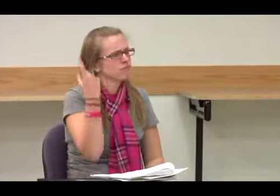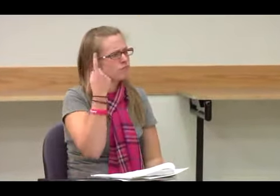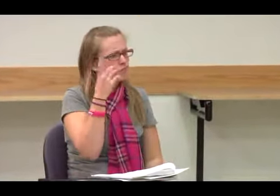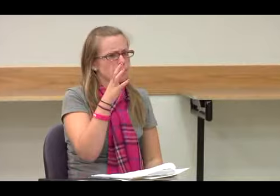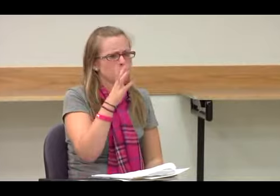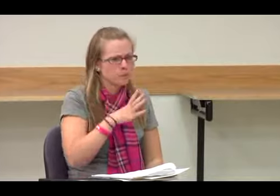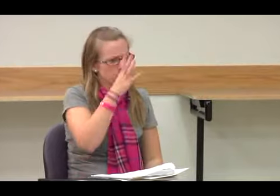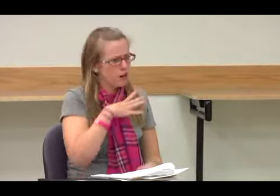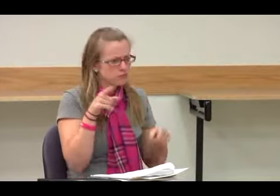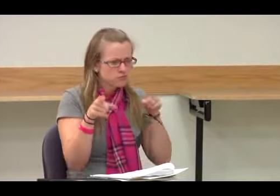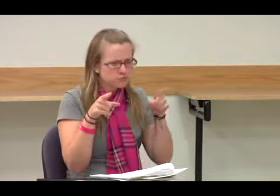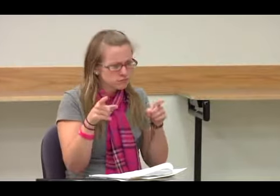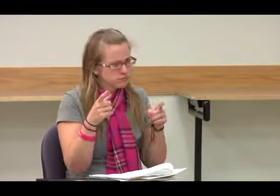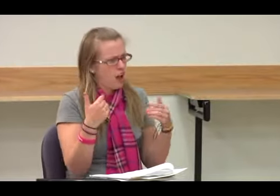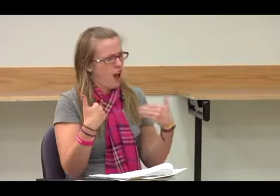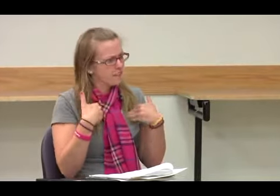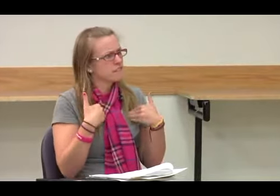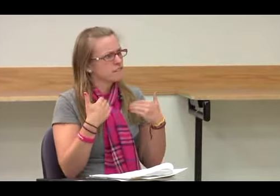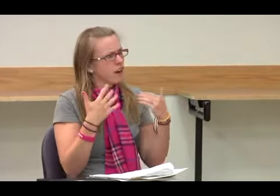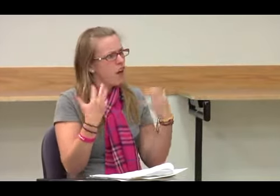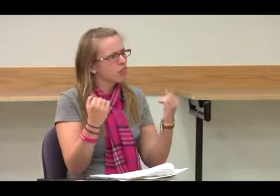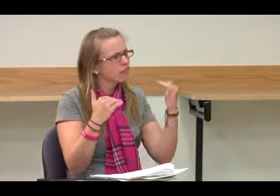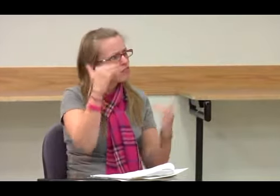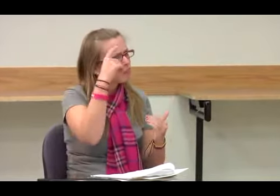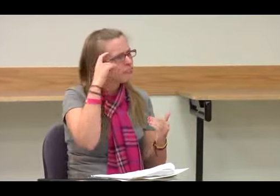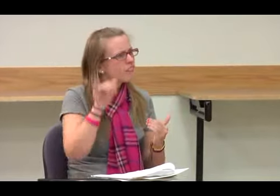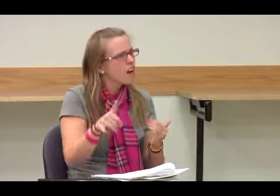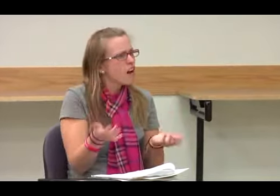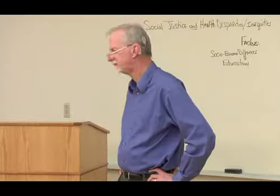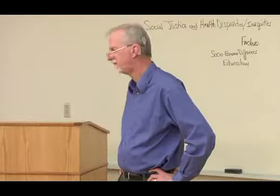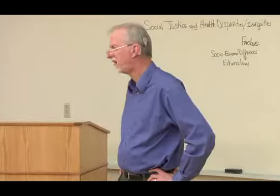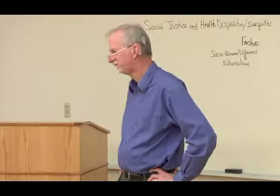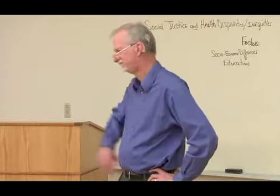Maybe being male or female relates to health disparities.